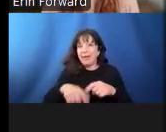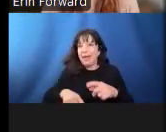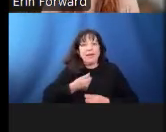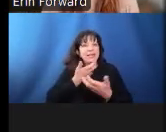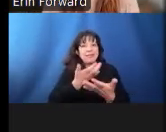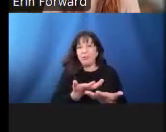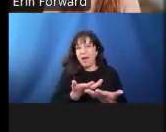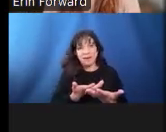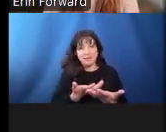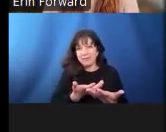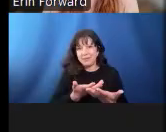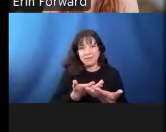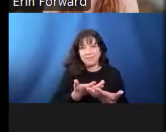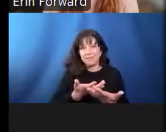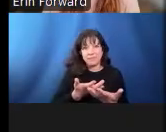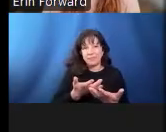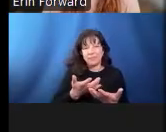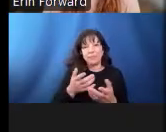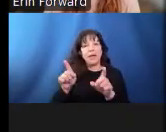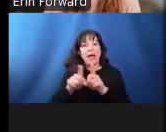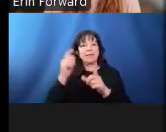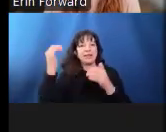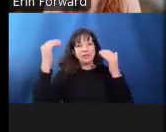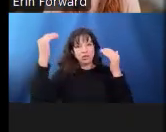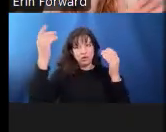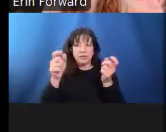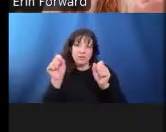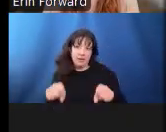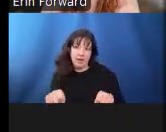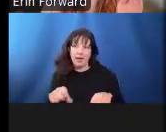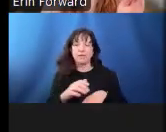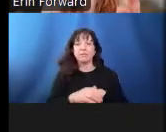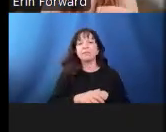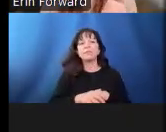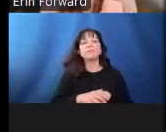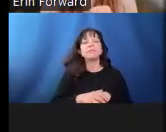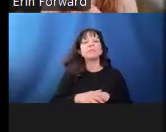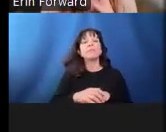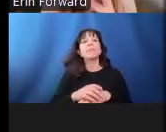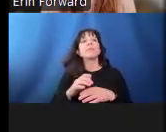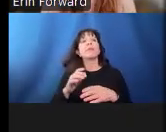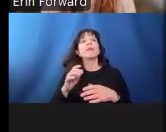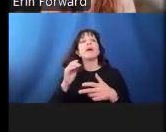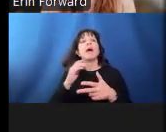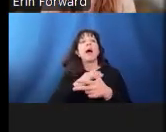in the same way as their adult counterparts. And then Noreen hunani is a registered dietitian. She's really, really